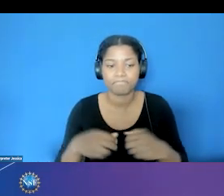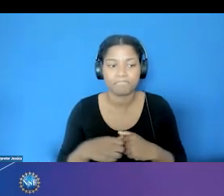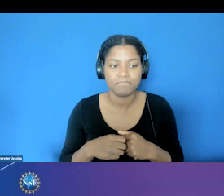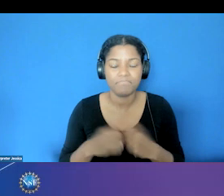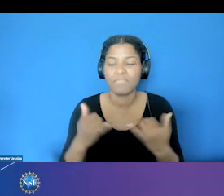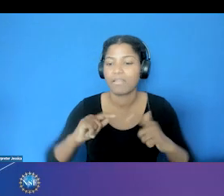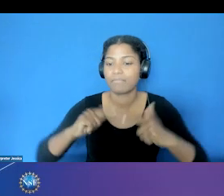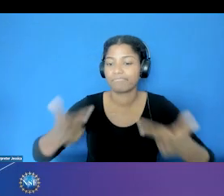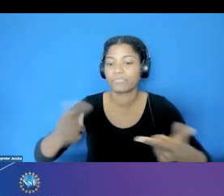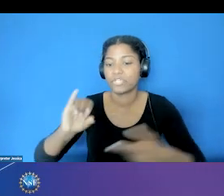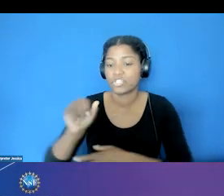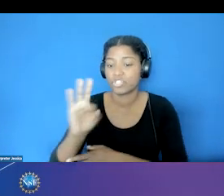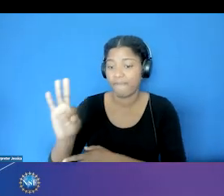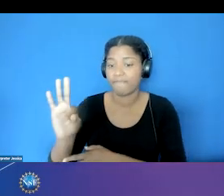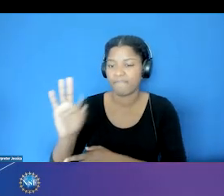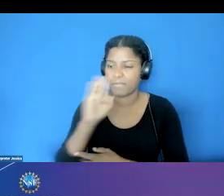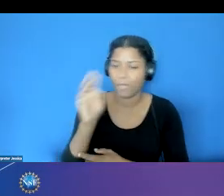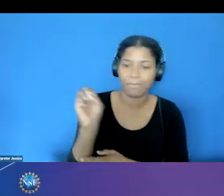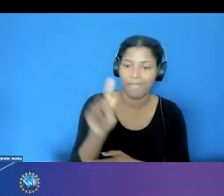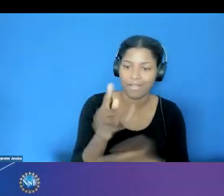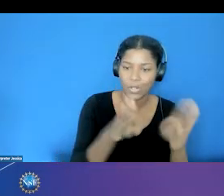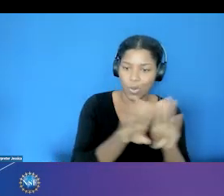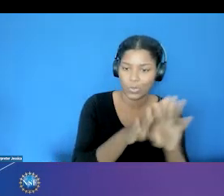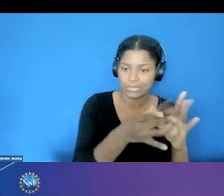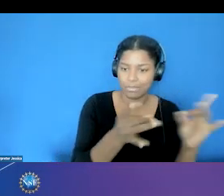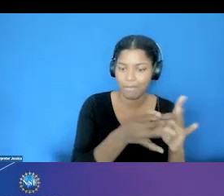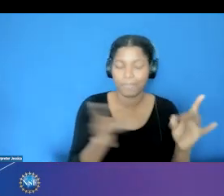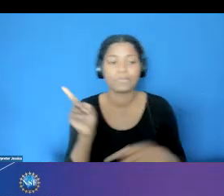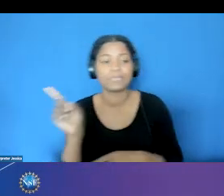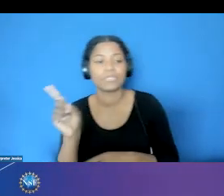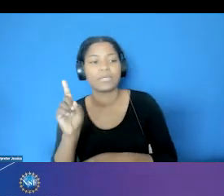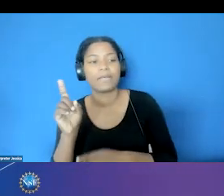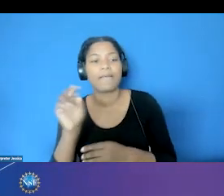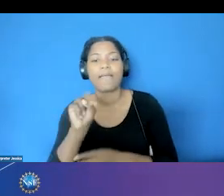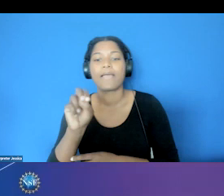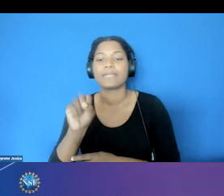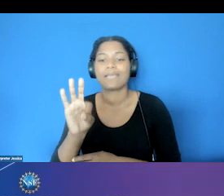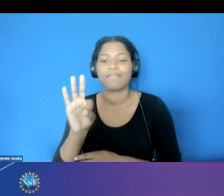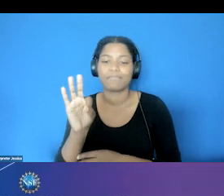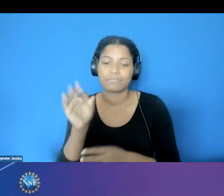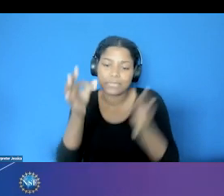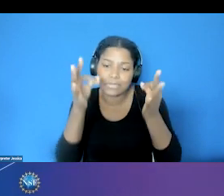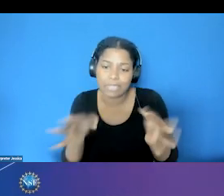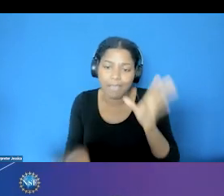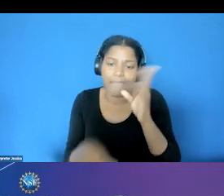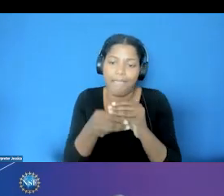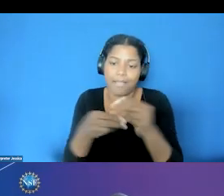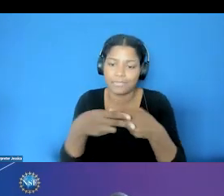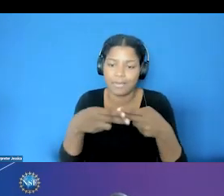All right. I'm going to turn it over to Jeff, and I'll be right back to close us out. Jeff Vieceli: NSF decided to add this slide to the presentation this year.